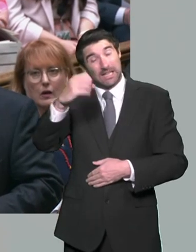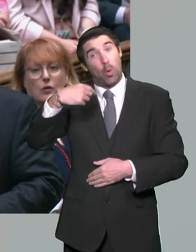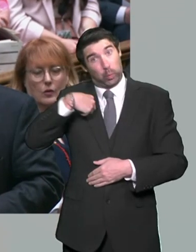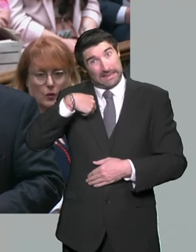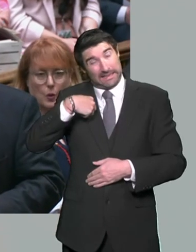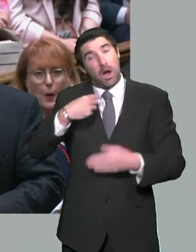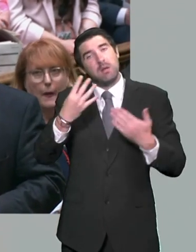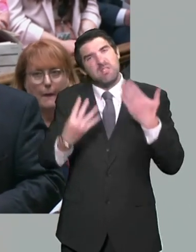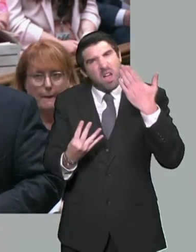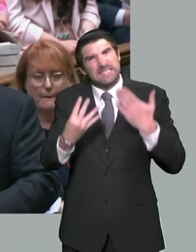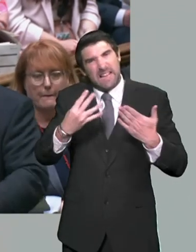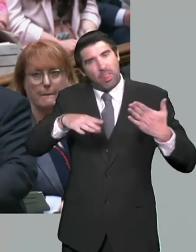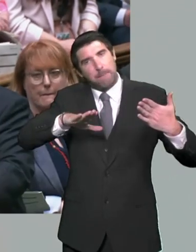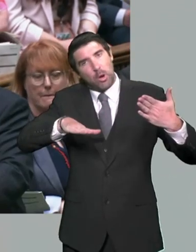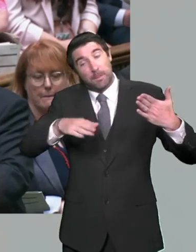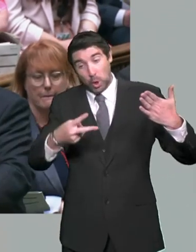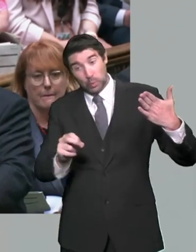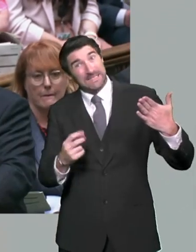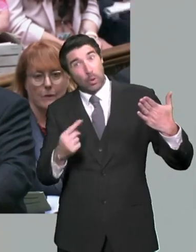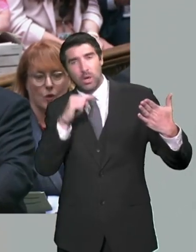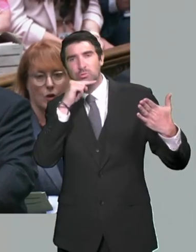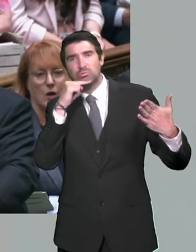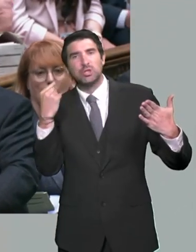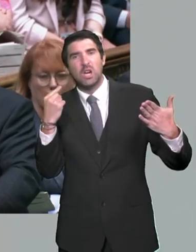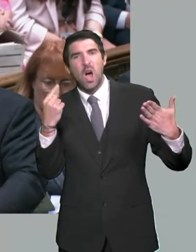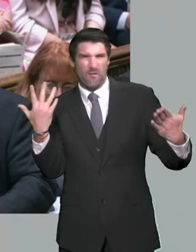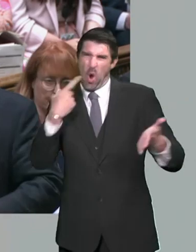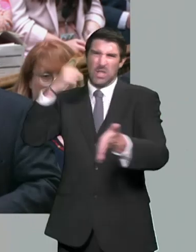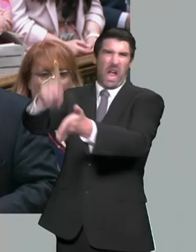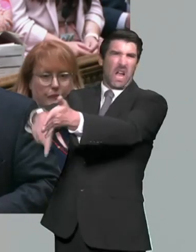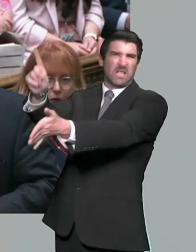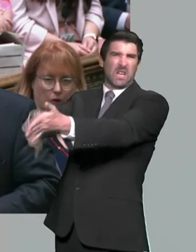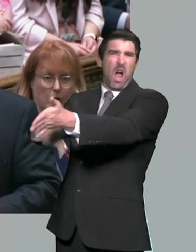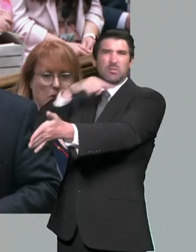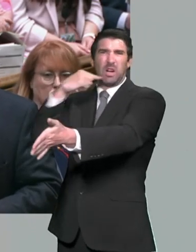Russia; and now the threat of a trade war with our European friends, triggered by a